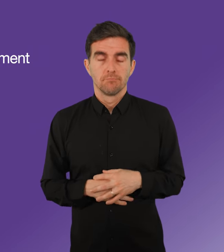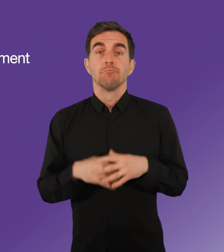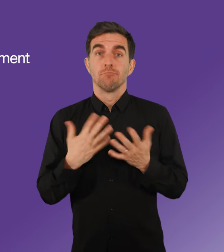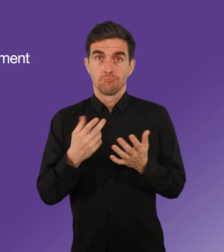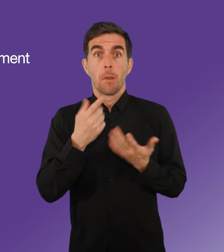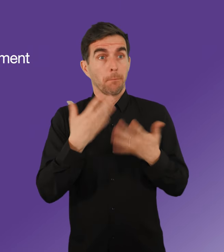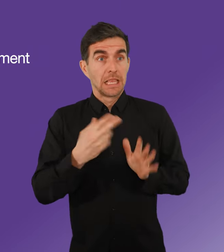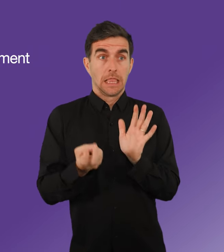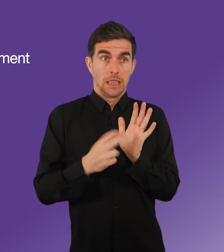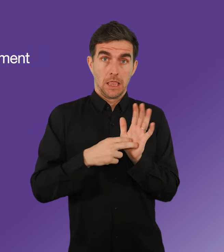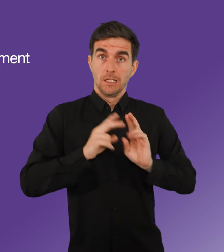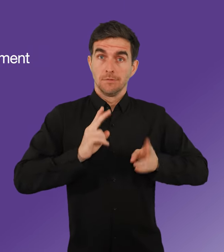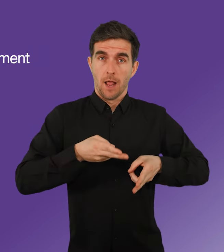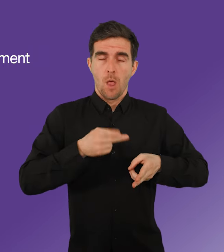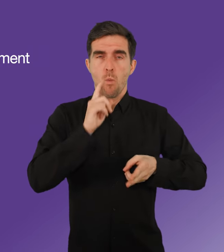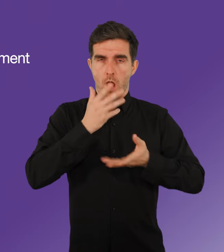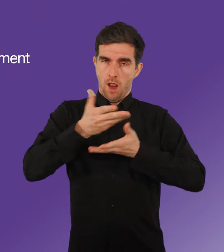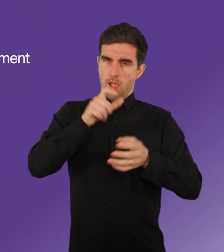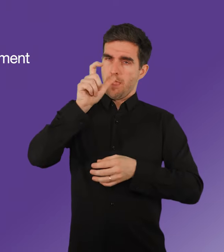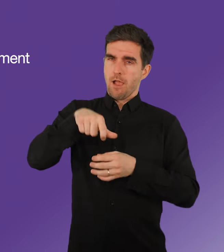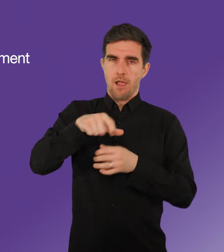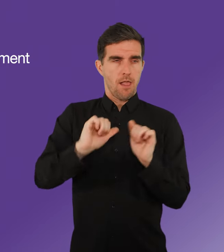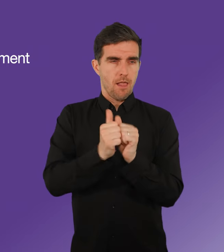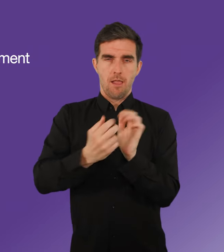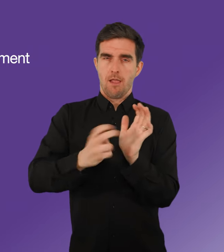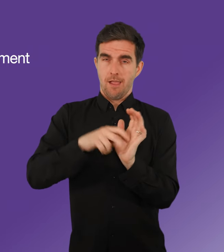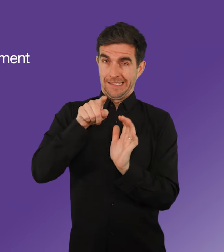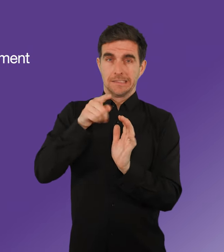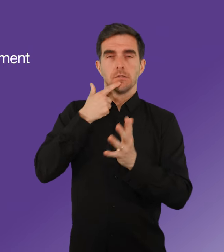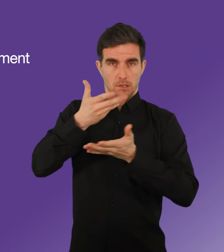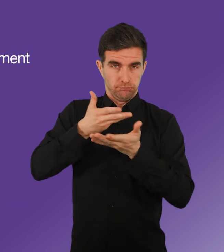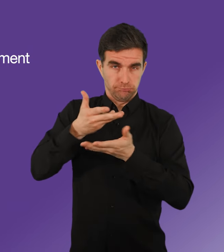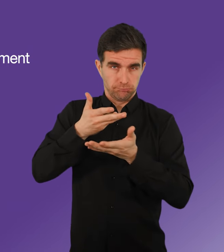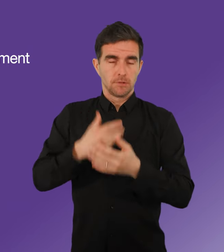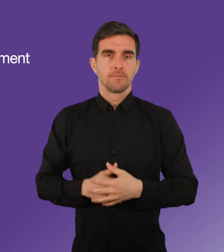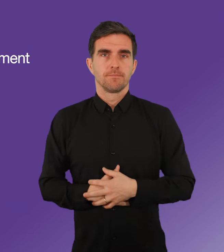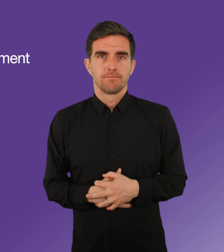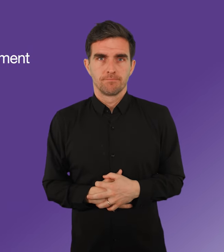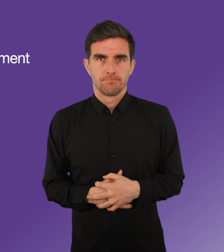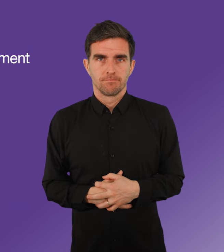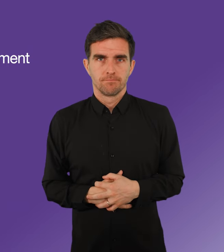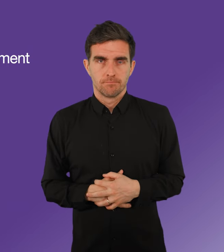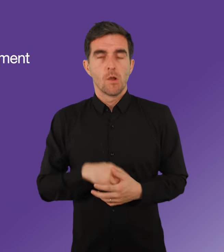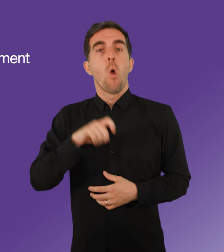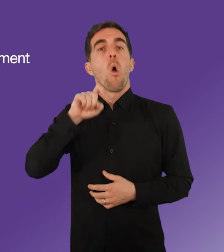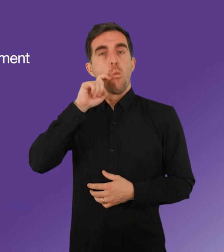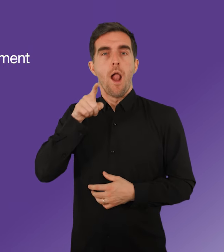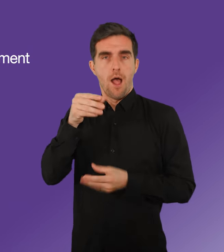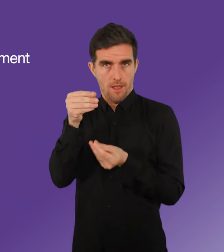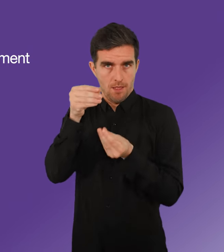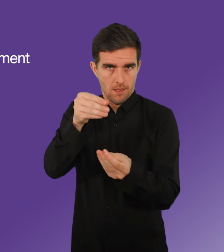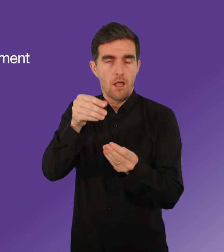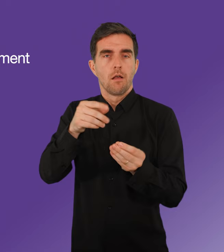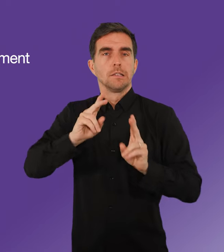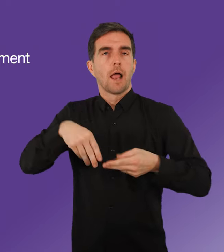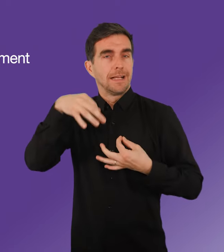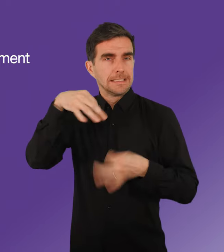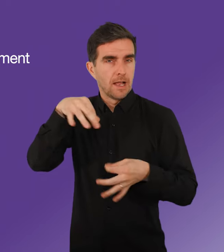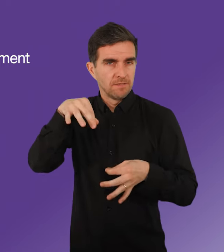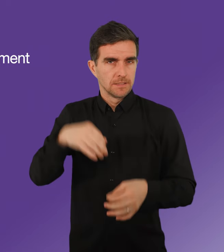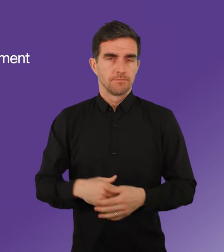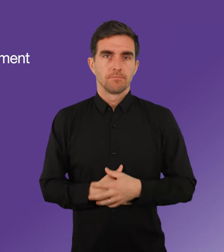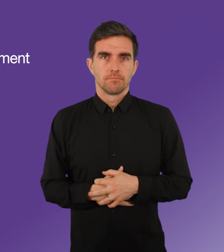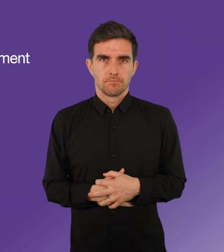When you register the death, you will speak with a registrar. They will provide you with a death certificate.